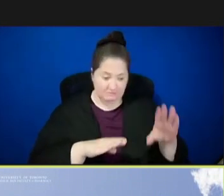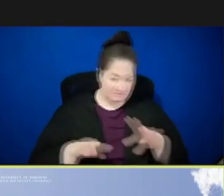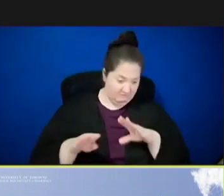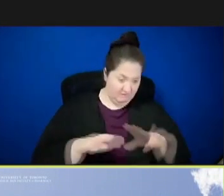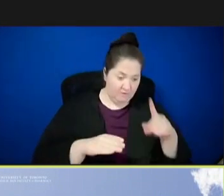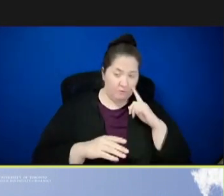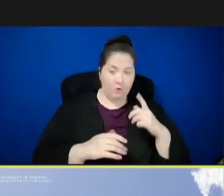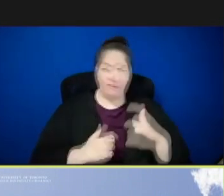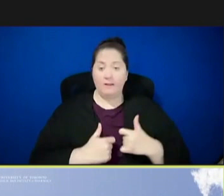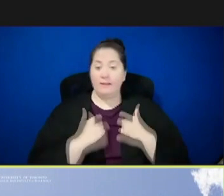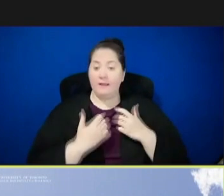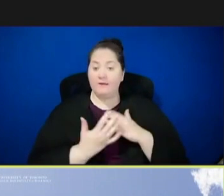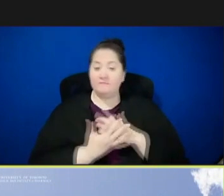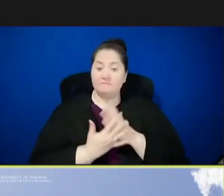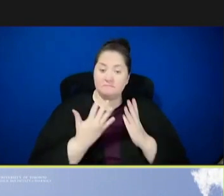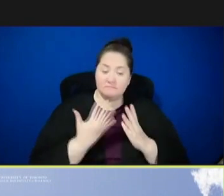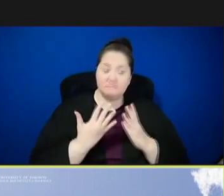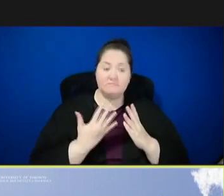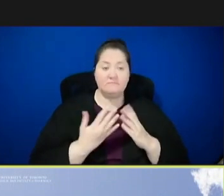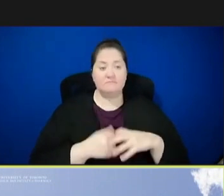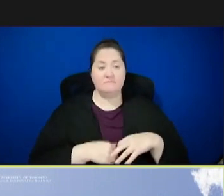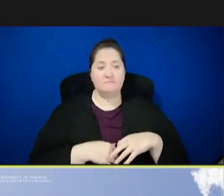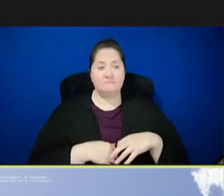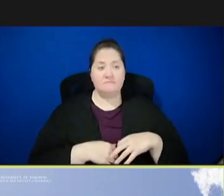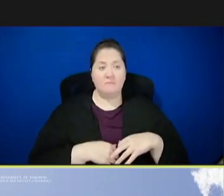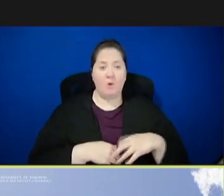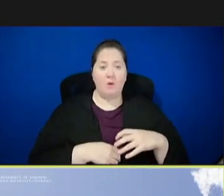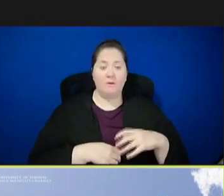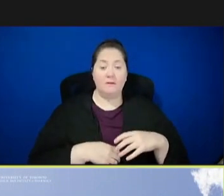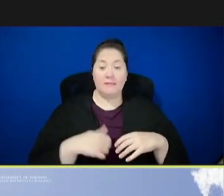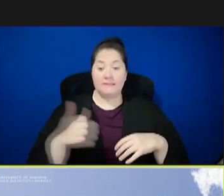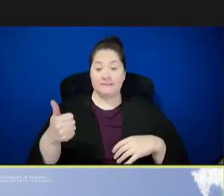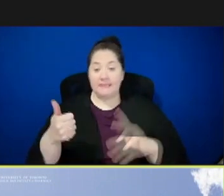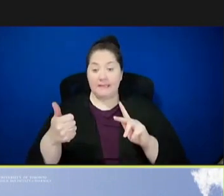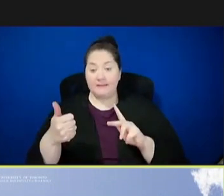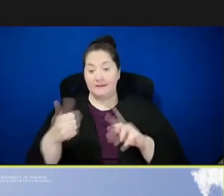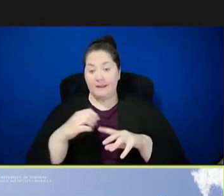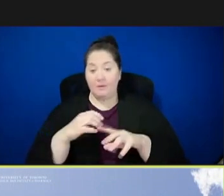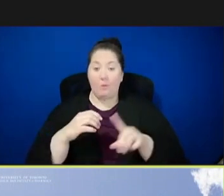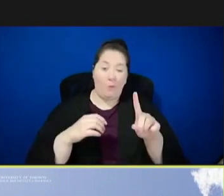We estimate that about one in 10 people is under vaccinated because of concerns about